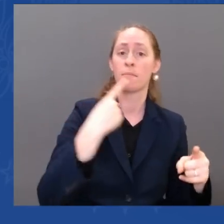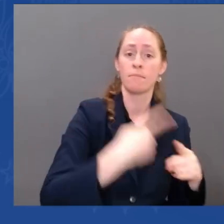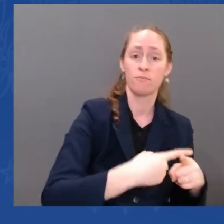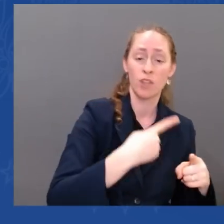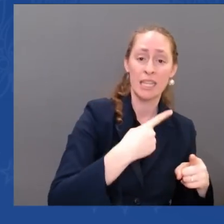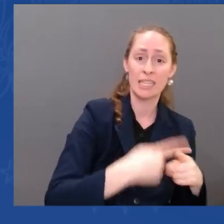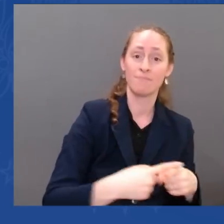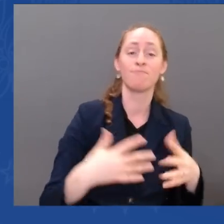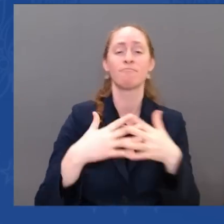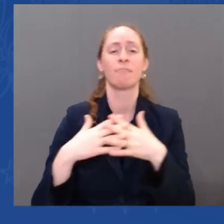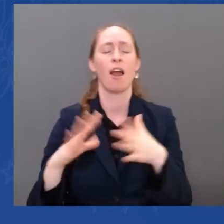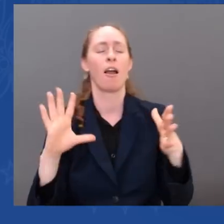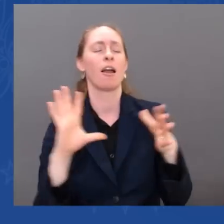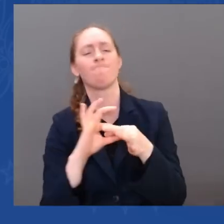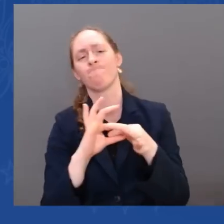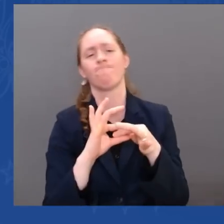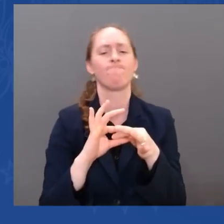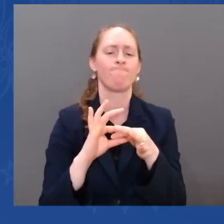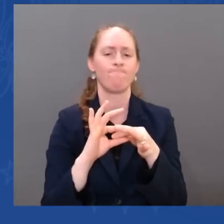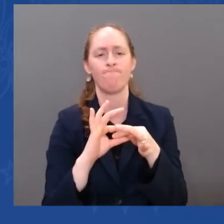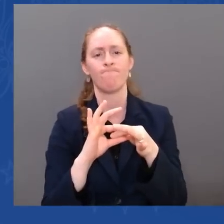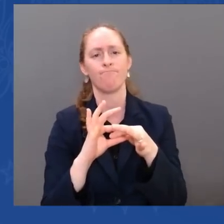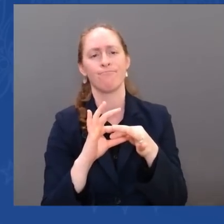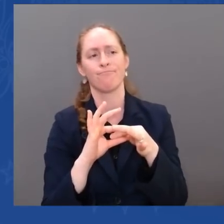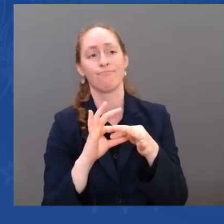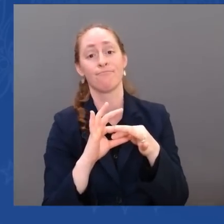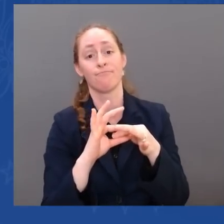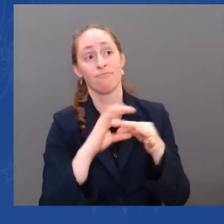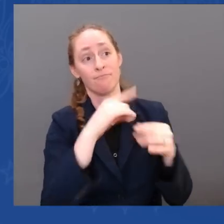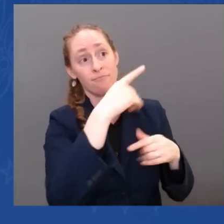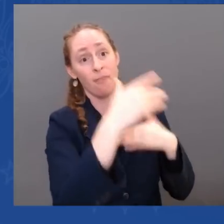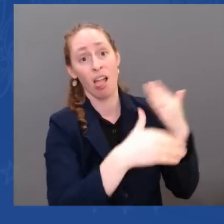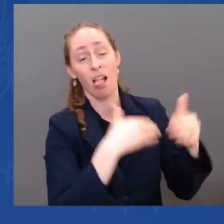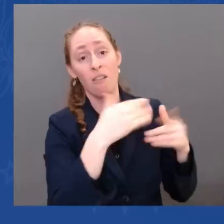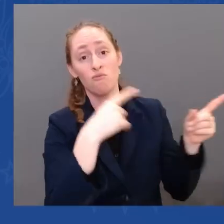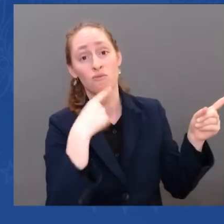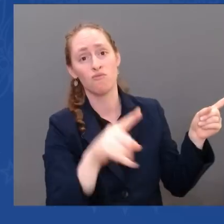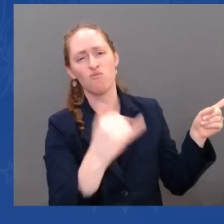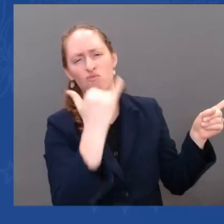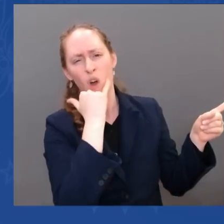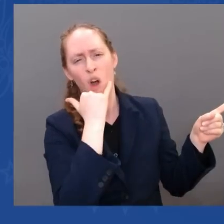to hold Putin accountable. And I want to thank you, Mr. Prime Minister, for the moral courage -- and I mean it --